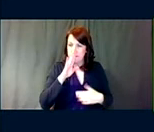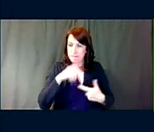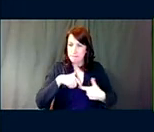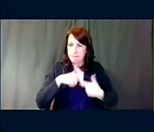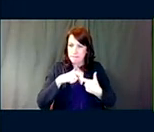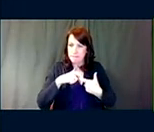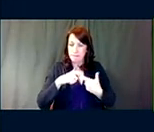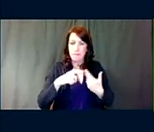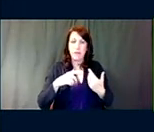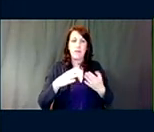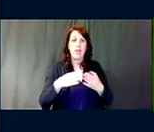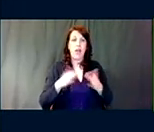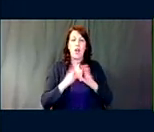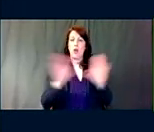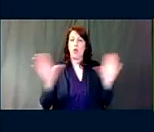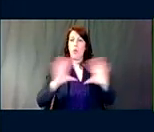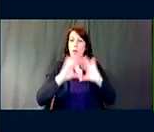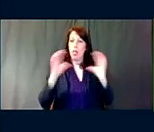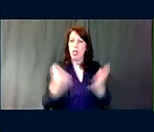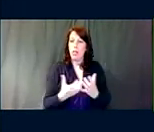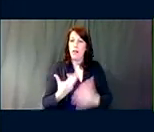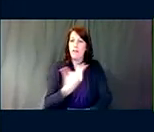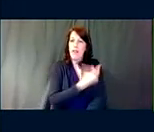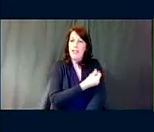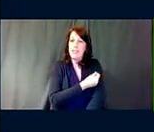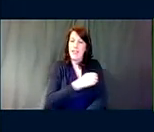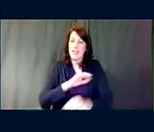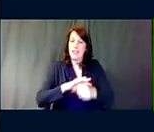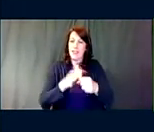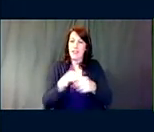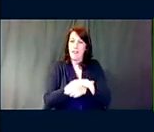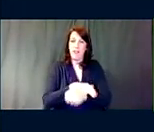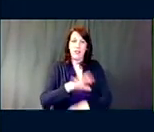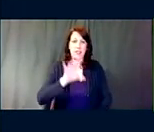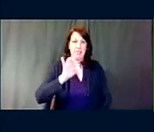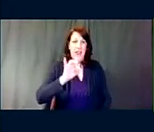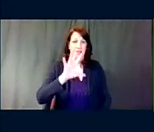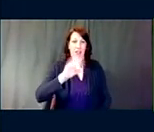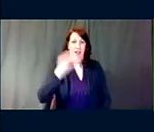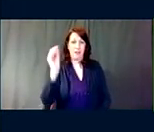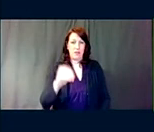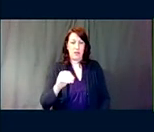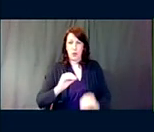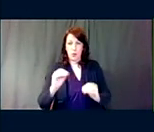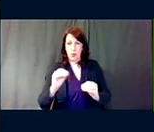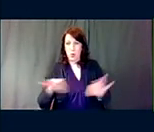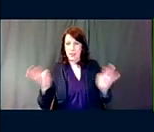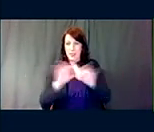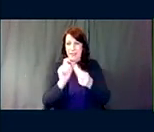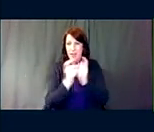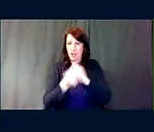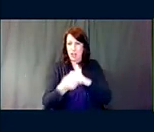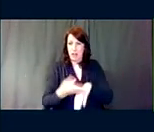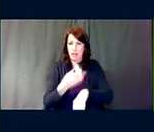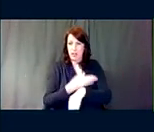HAS BEEN STALLING. GLOBAL VACCINATION COVERAGE REMAINS AT 85%, WITH NO SIGNIFICANT CHANGE DURING THE